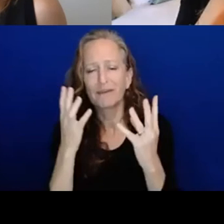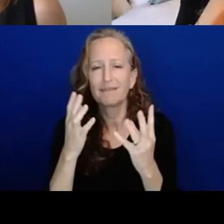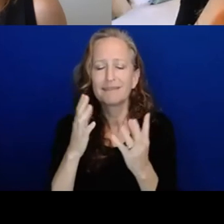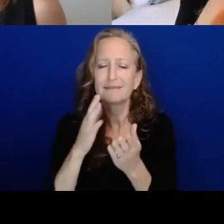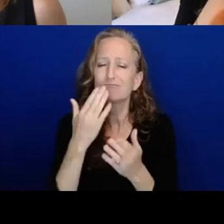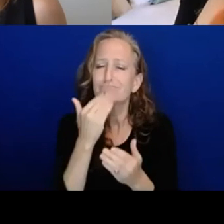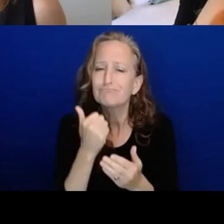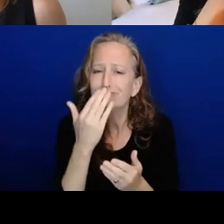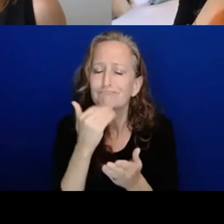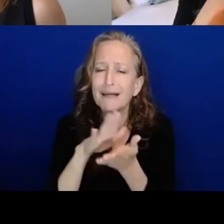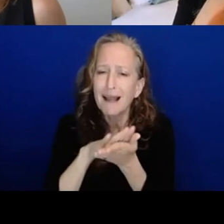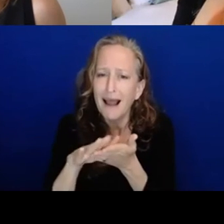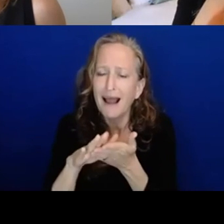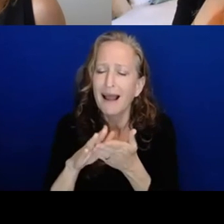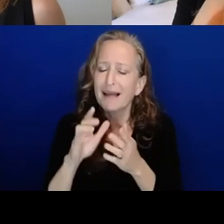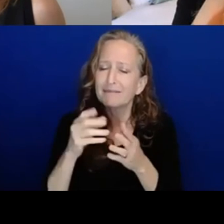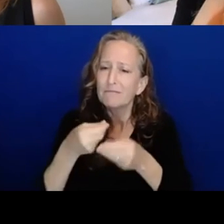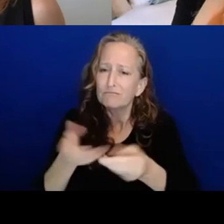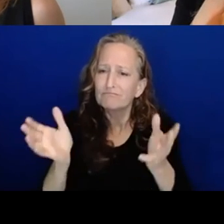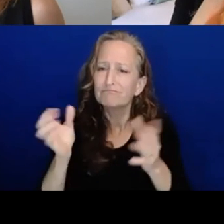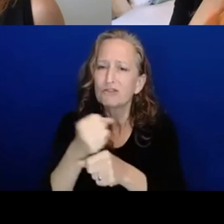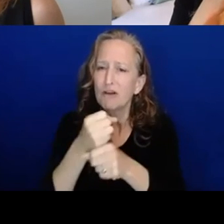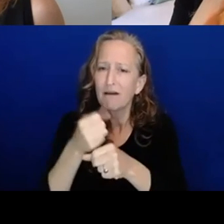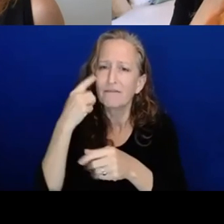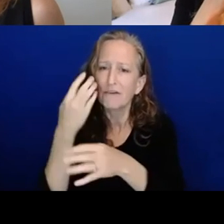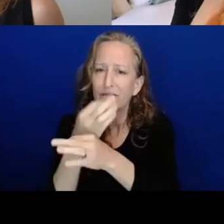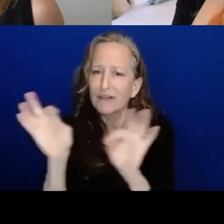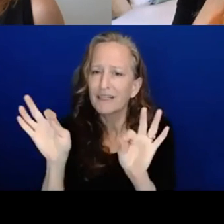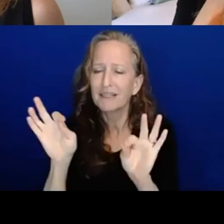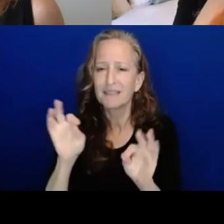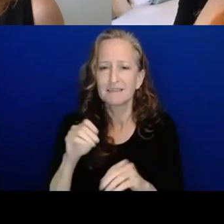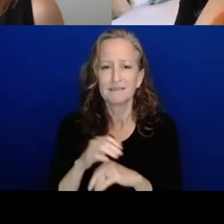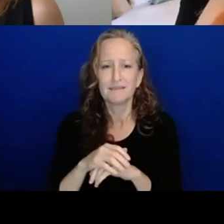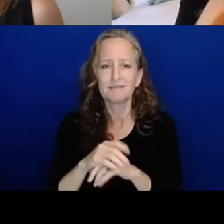like, there's no there's no hundred person infrastructure. There's no, like, massive